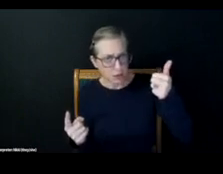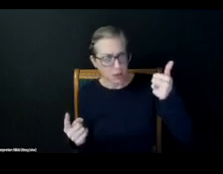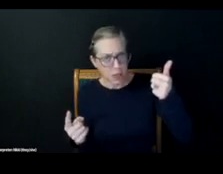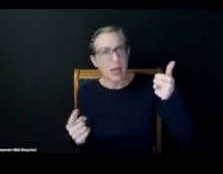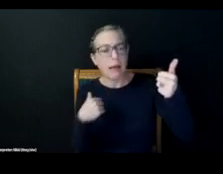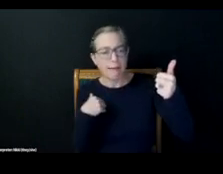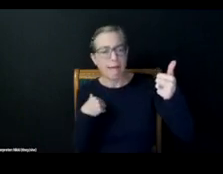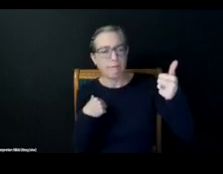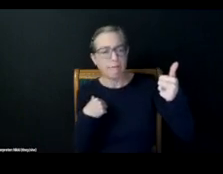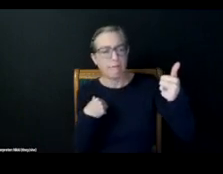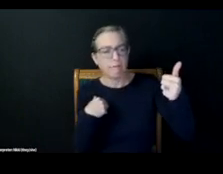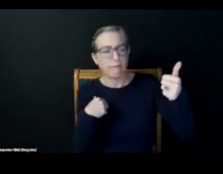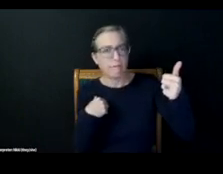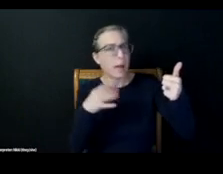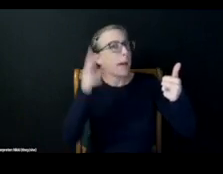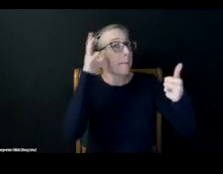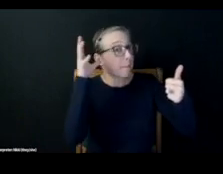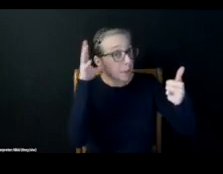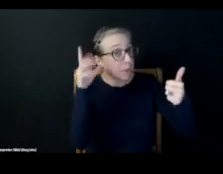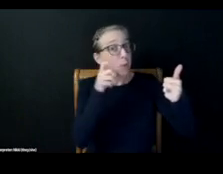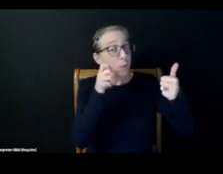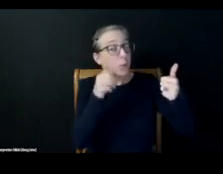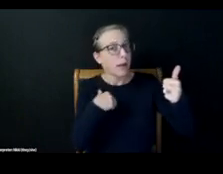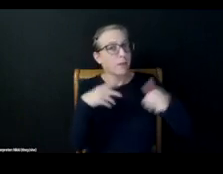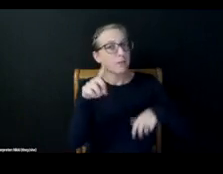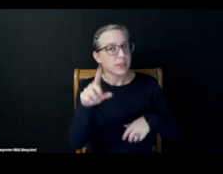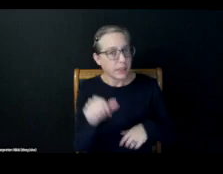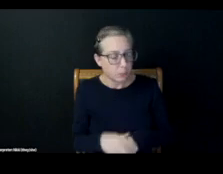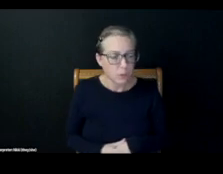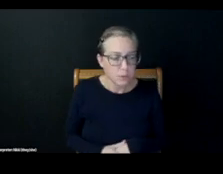Lure. And in 2021 in the US,